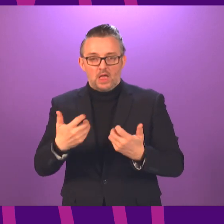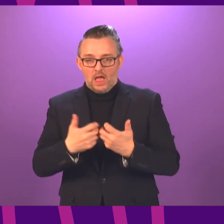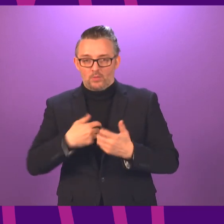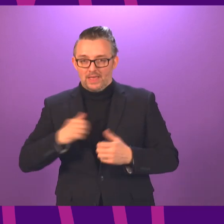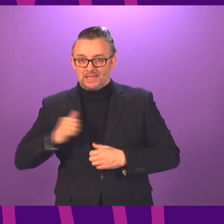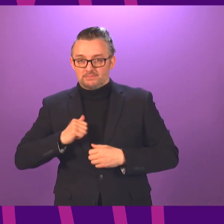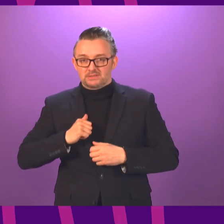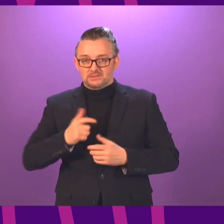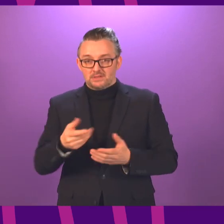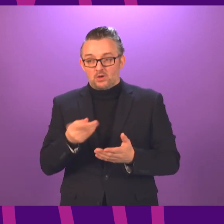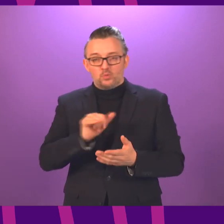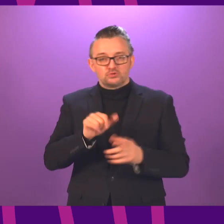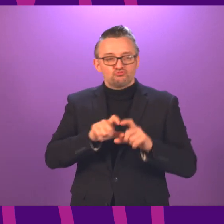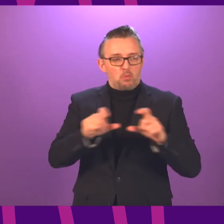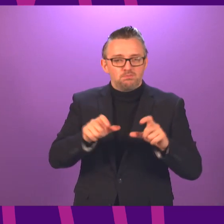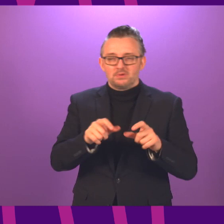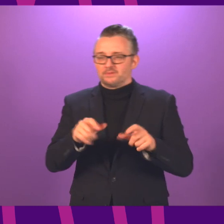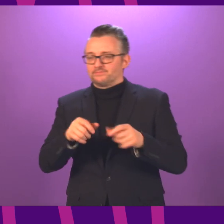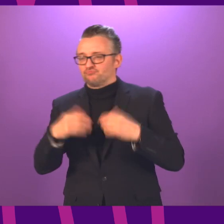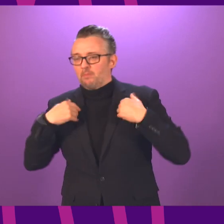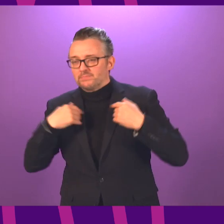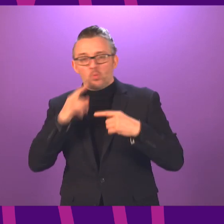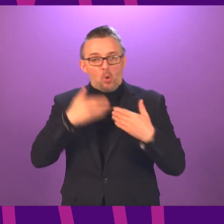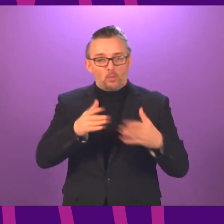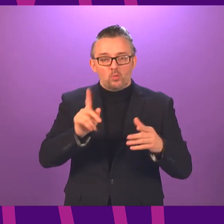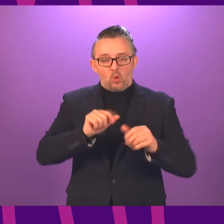parts of the economy that have been restricted to start reopening from the last week of April.